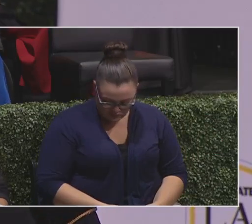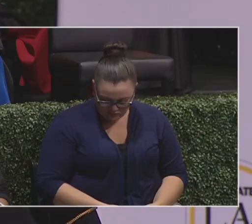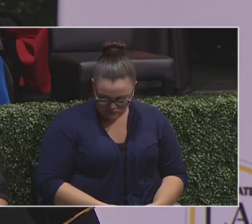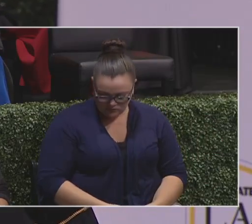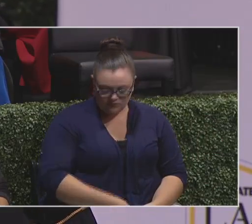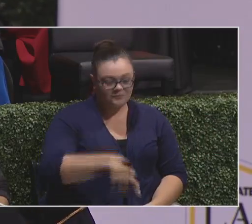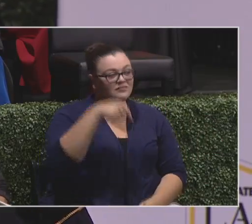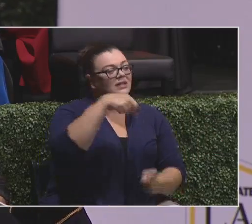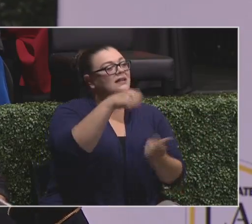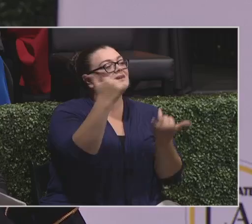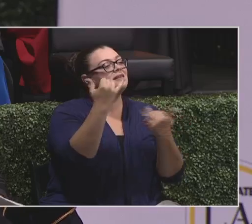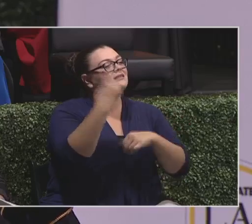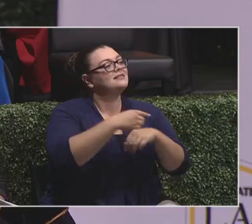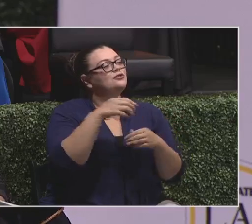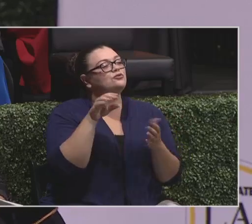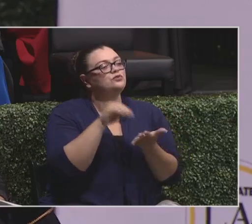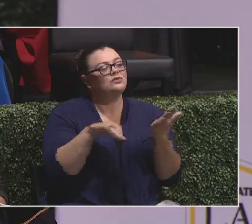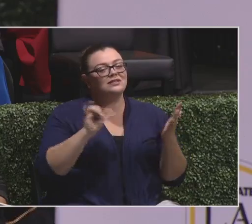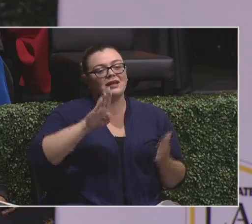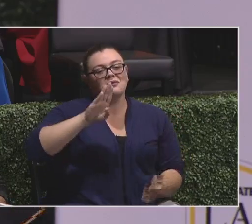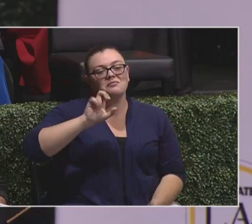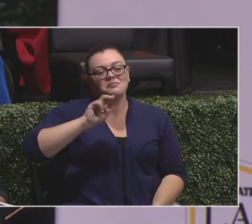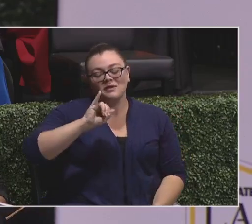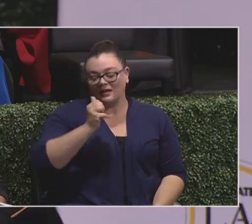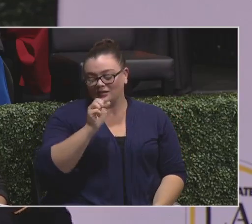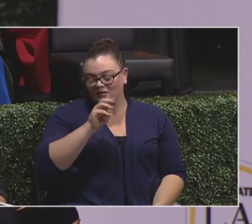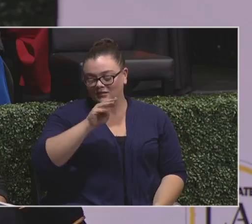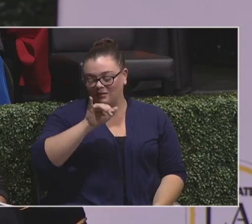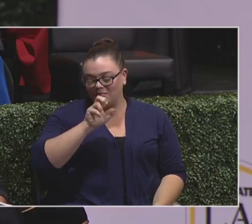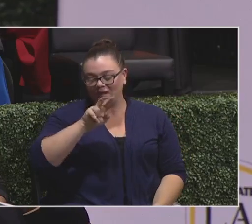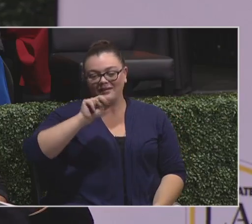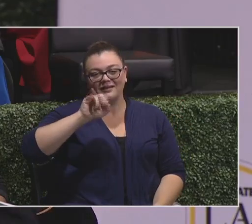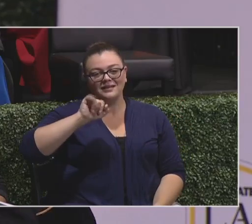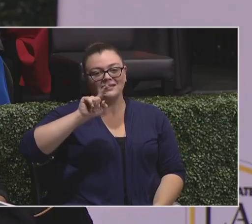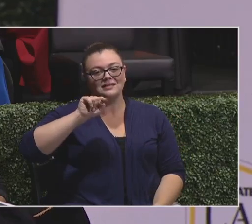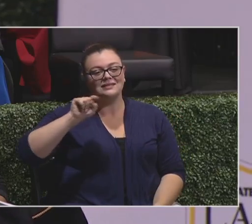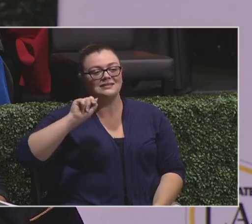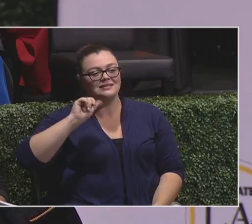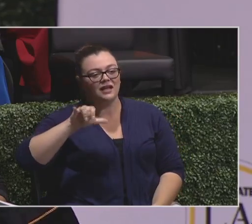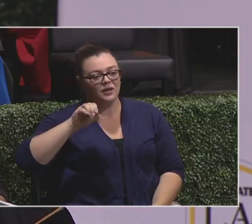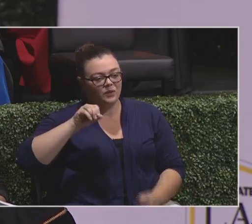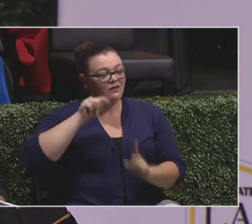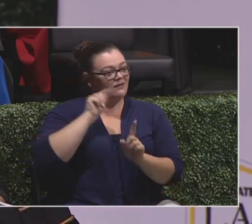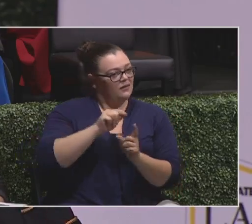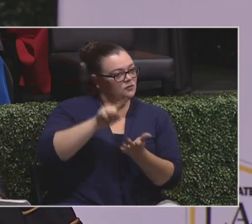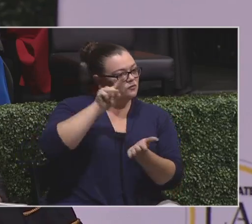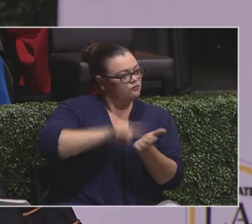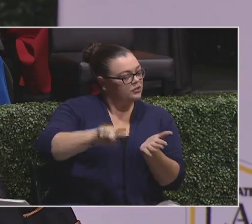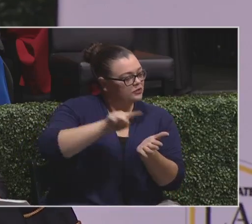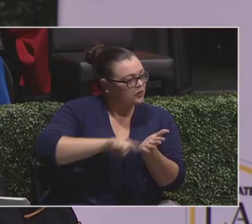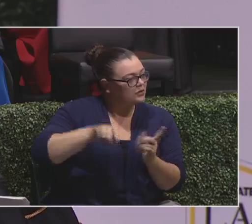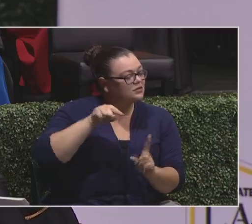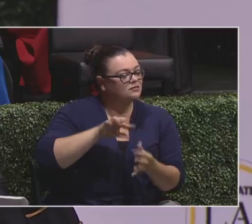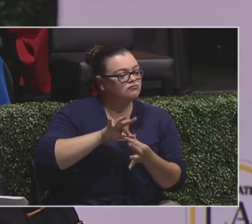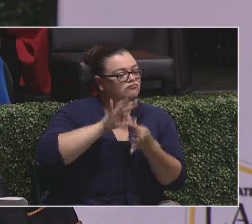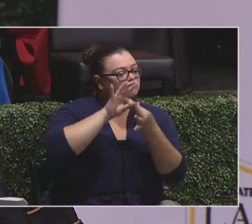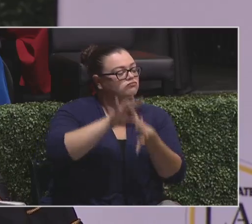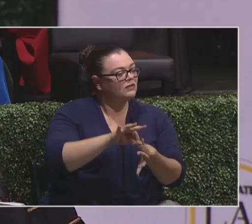I'M VERY EXCITED ABOUT THAT DISTINCTION AND ABOUT THE FUTURES OF EVERYONE HERE WHO'S HEADED IN THAT DIRECTION.